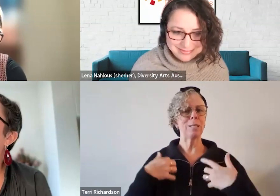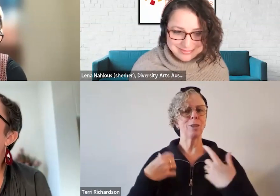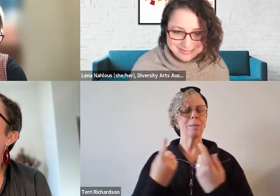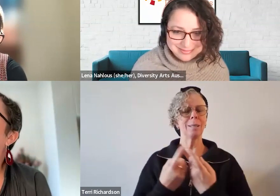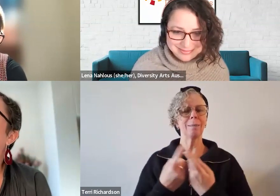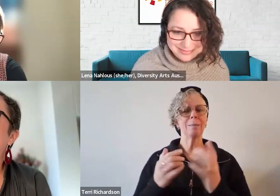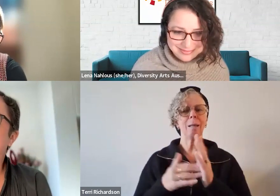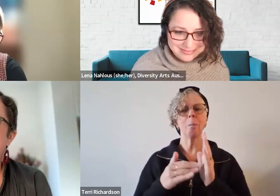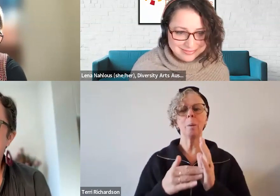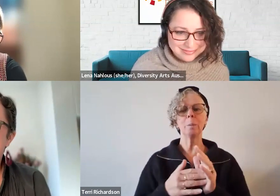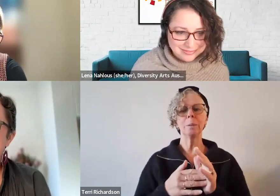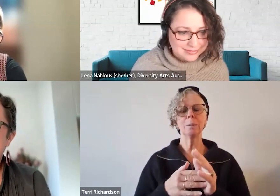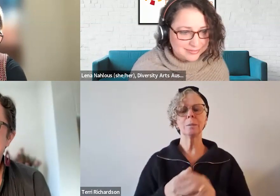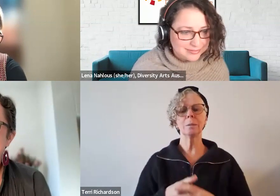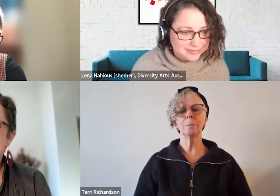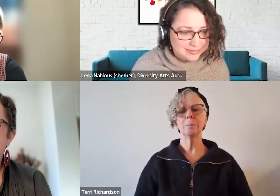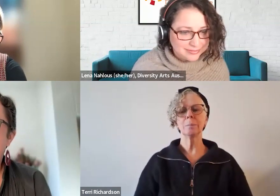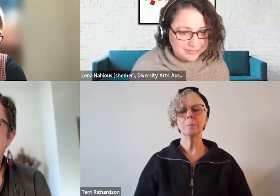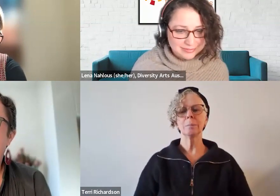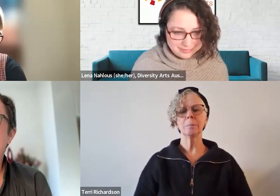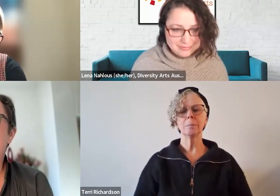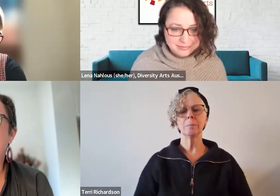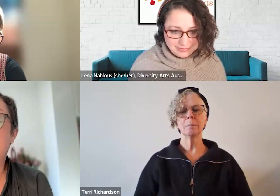a really look at reassuring approach because even